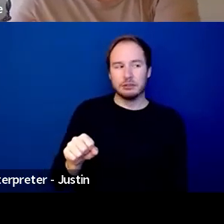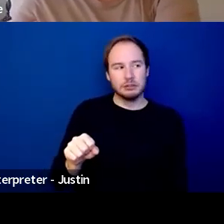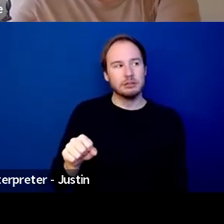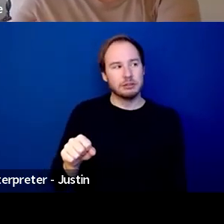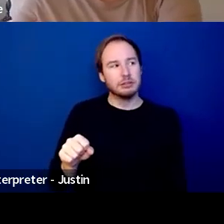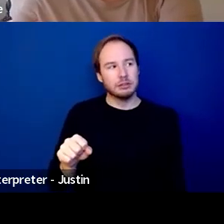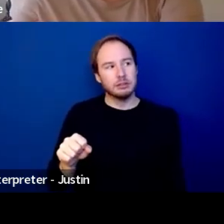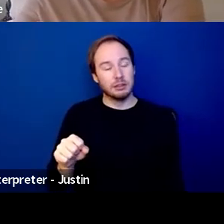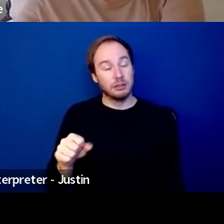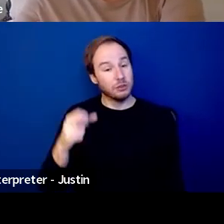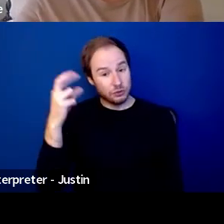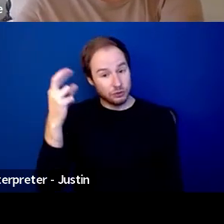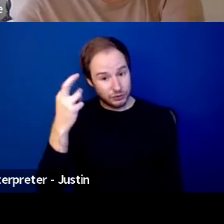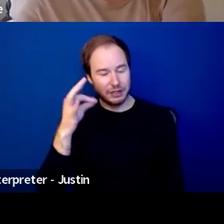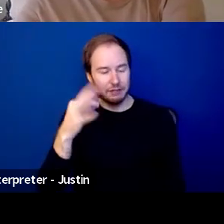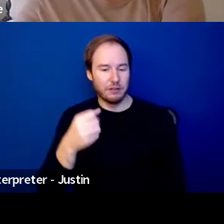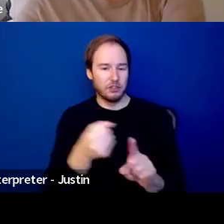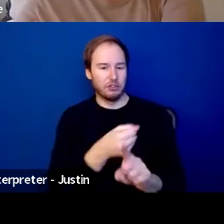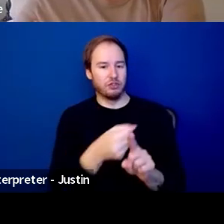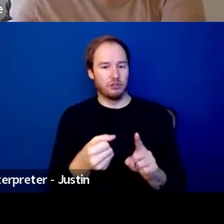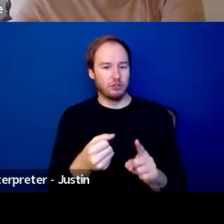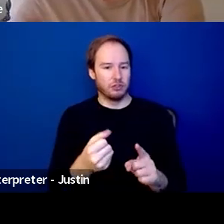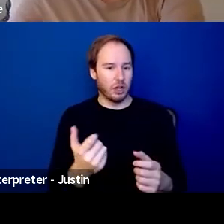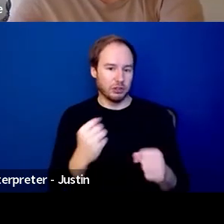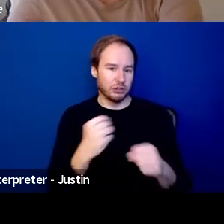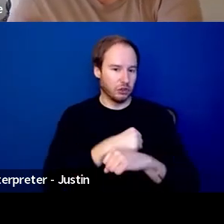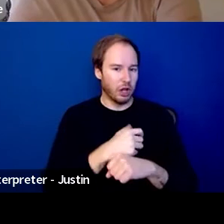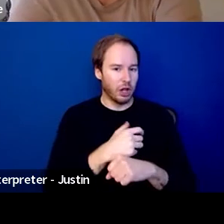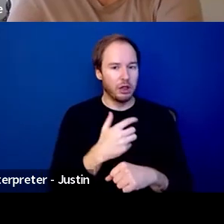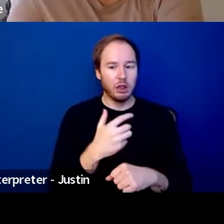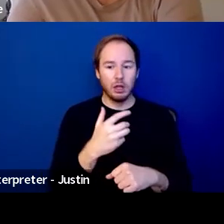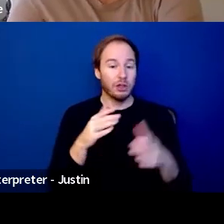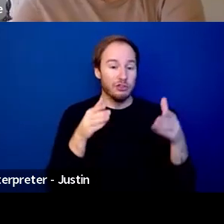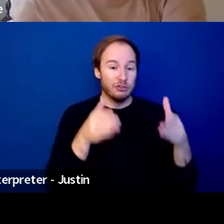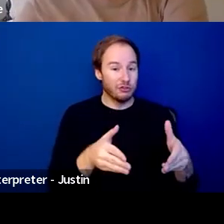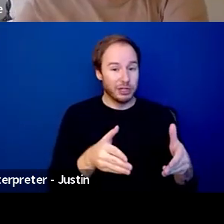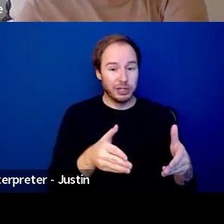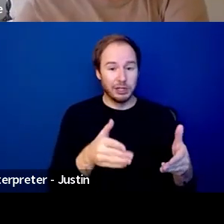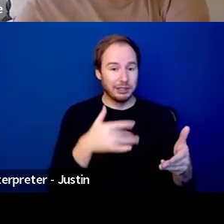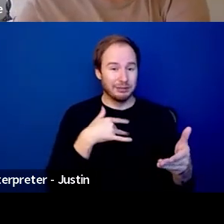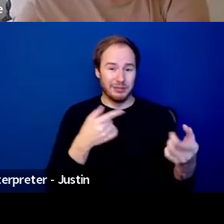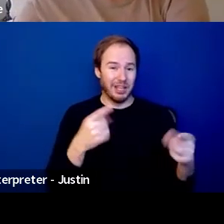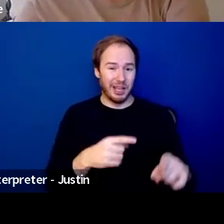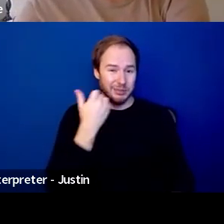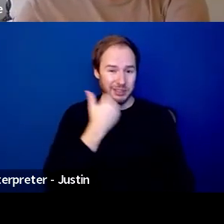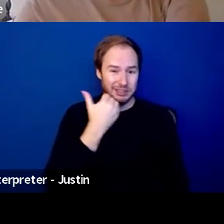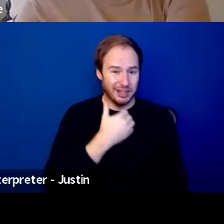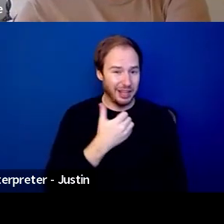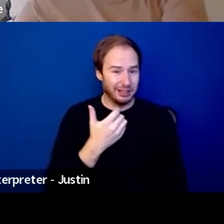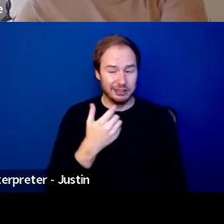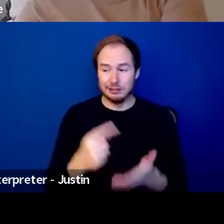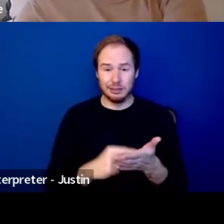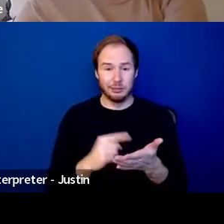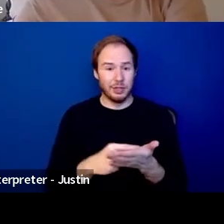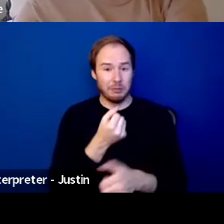because of assault. And, I mean, assaults on the street happen daily and sometimes multiple times a day.